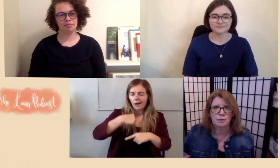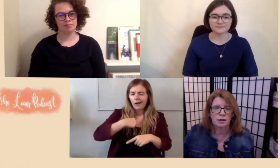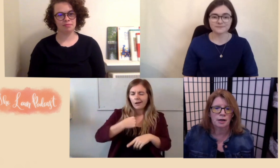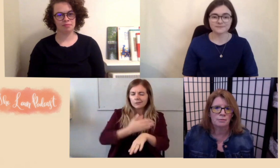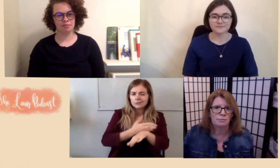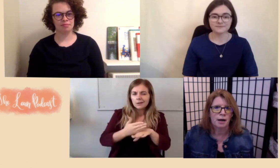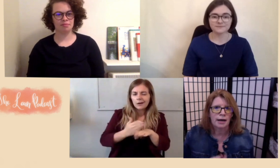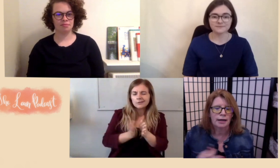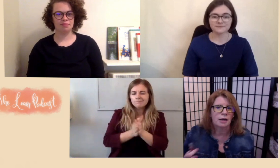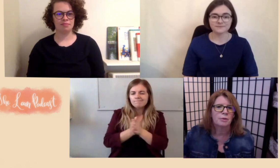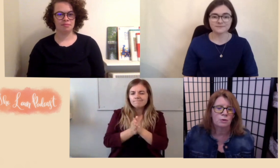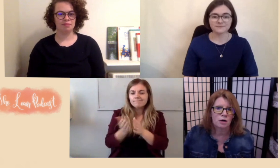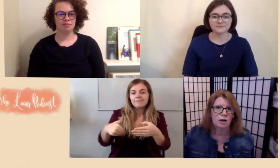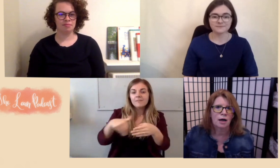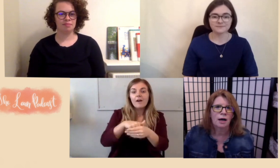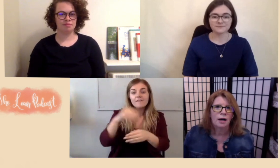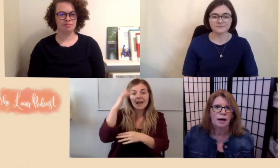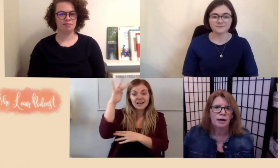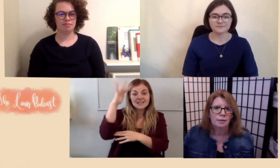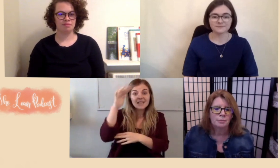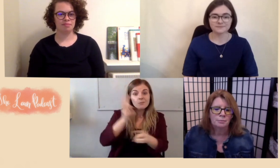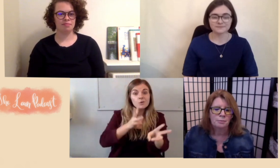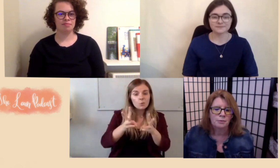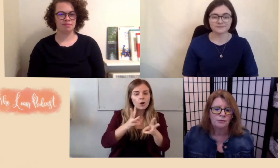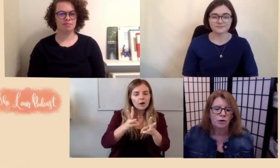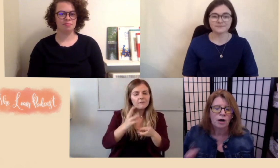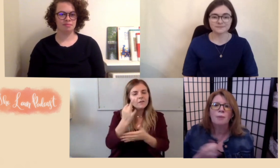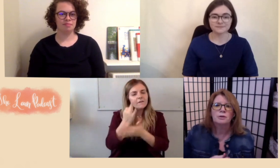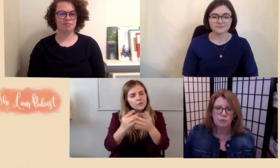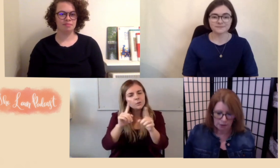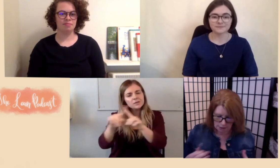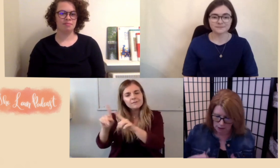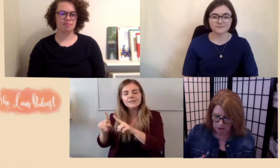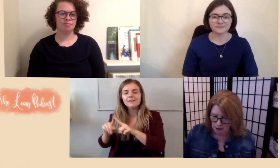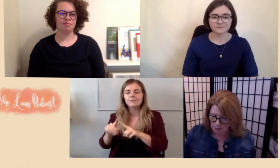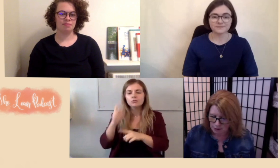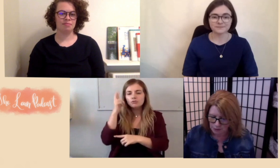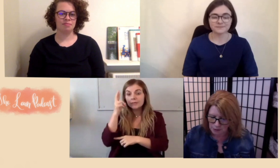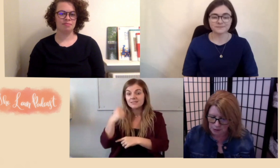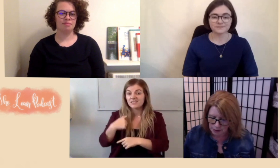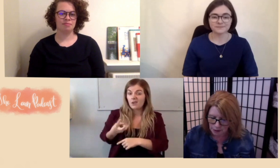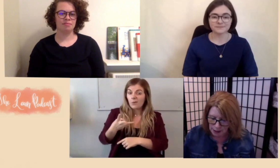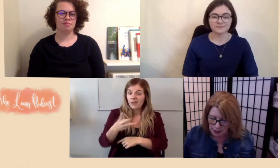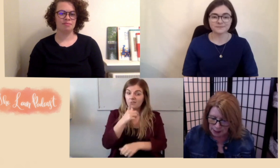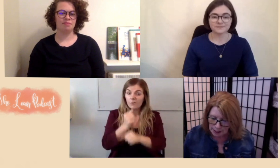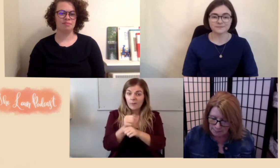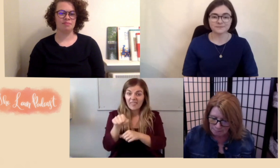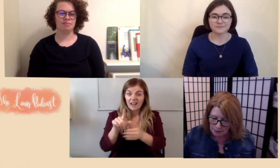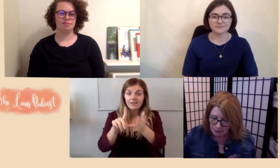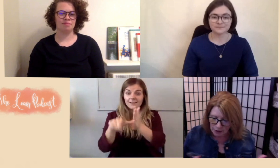For a couple of reasons, and I'll talk about those later. And then, in 2001,